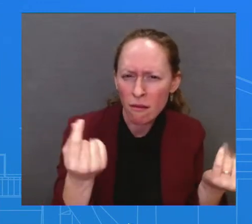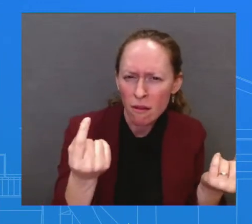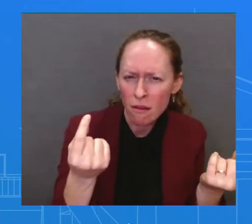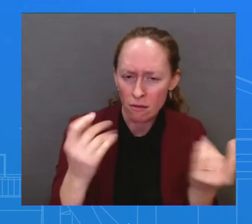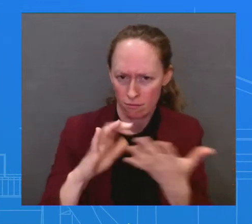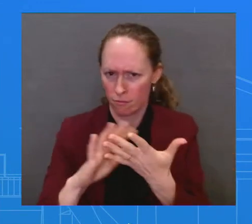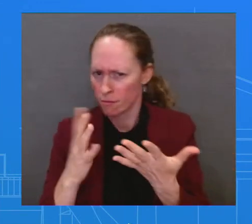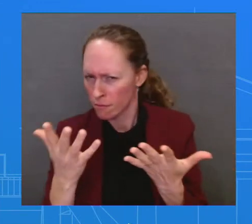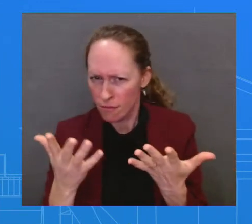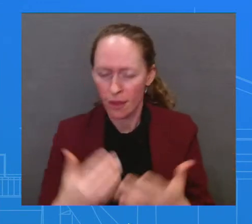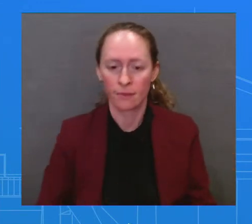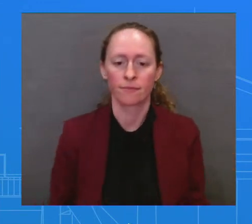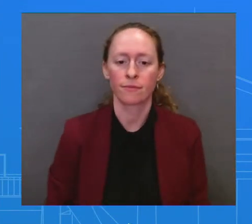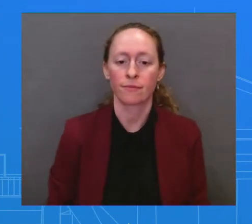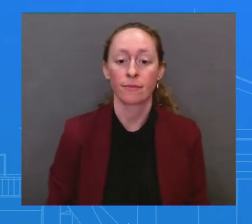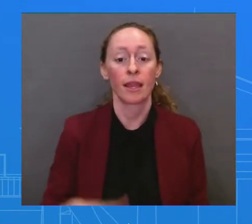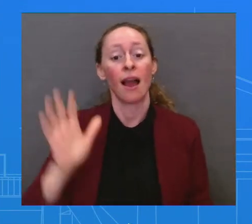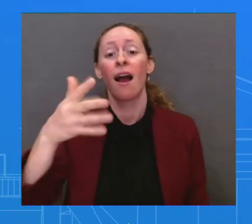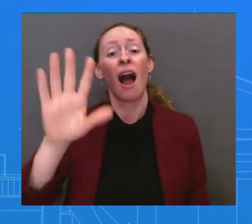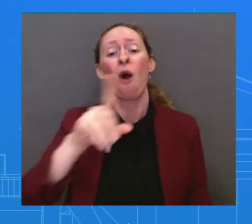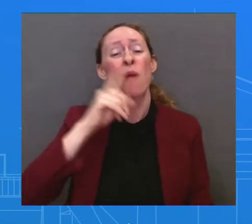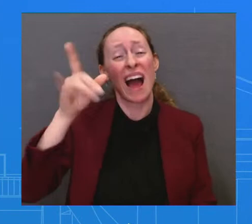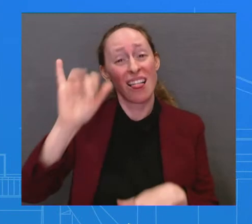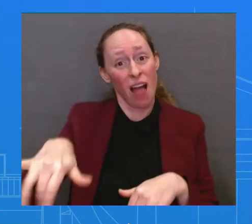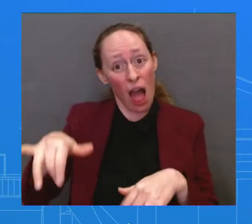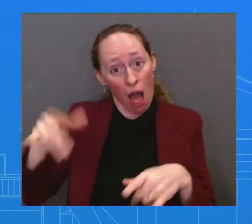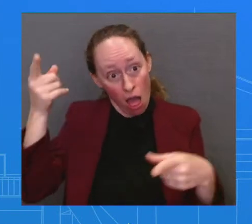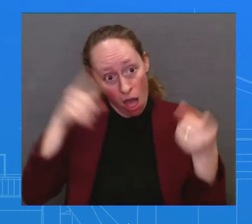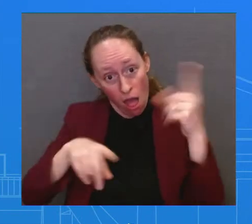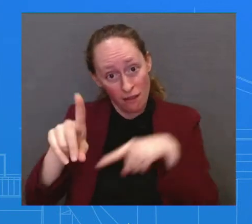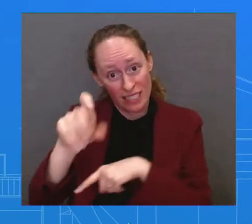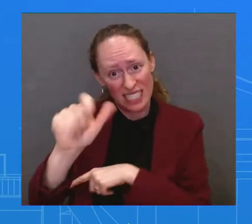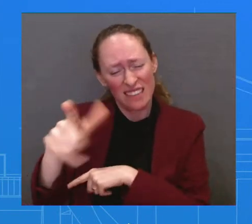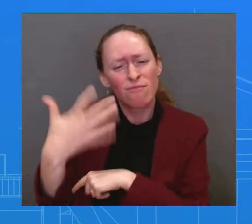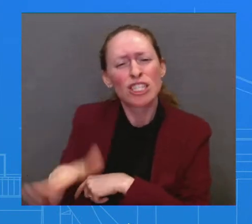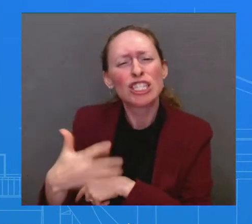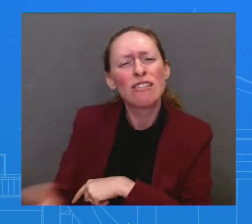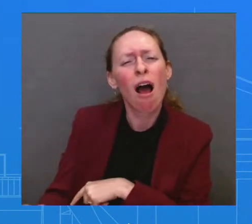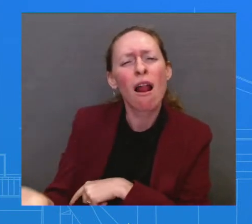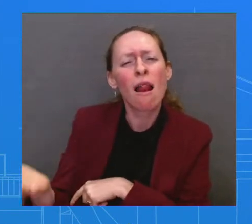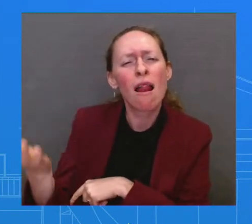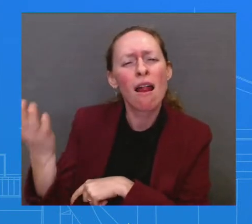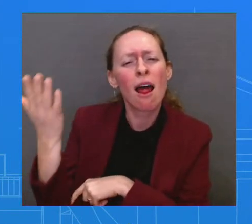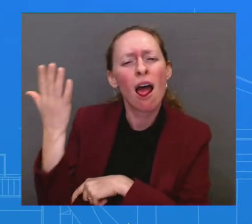as I just stated to Andrea. There was a deal that the -- that the Speaker and the President